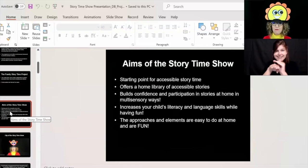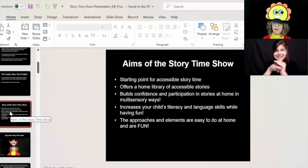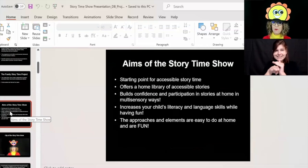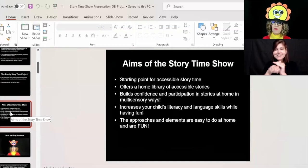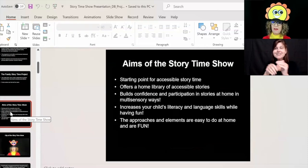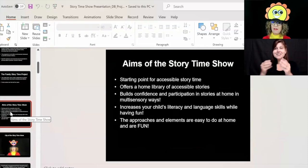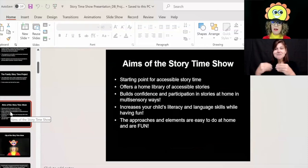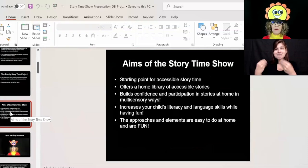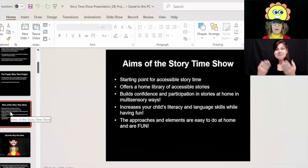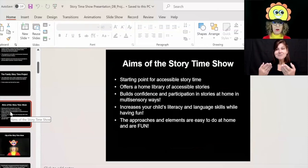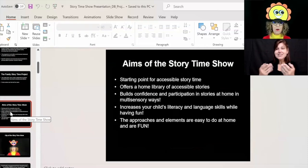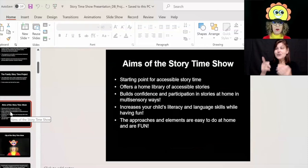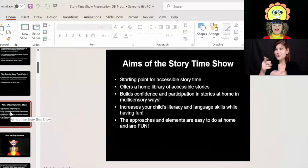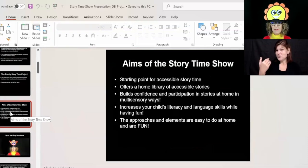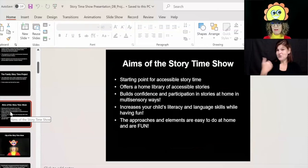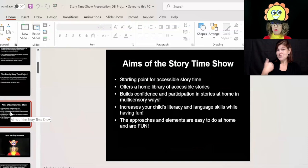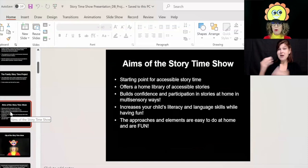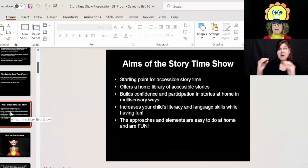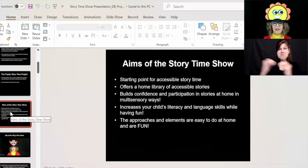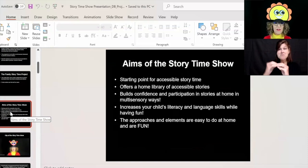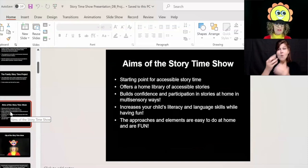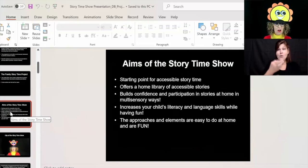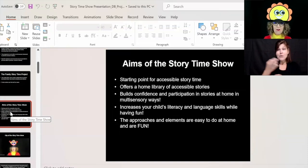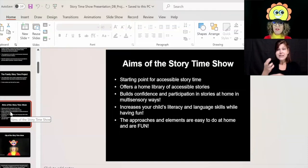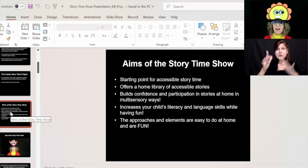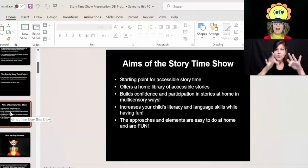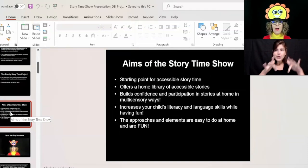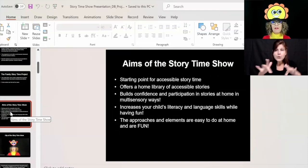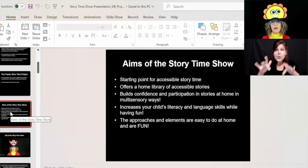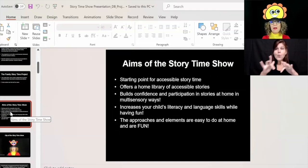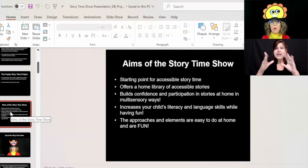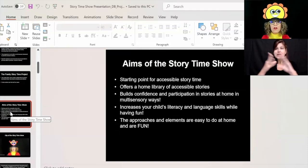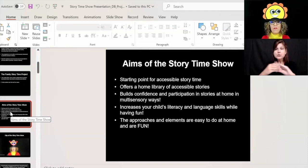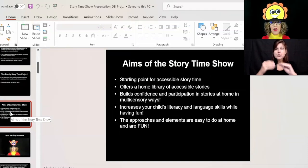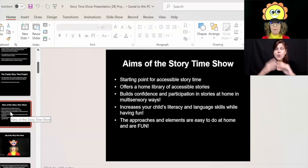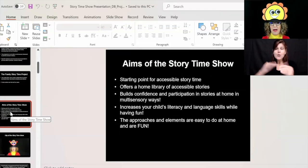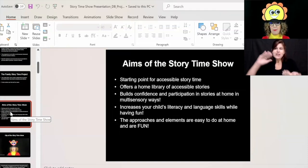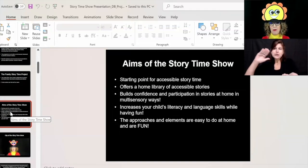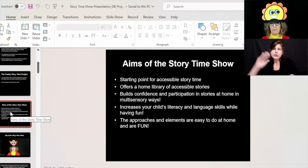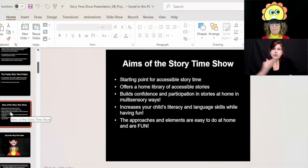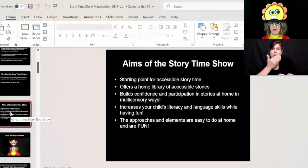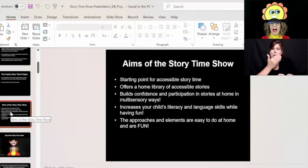of resources of the recordings, the stories, the songs. So it's a wonderful home library.